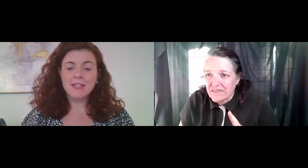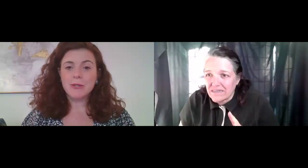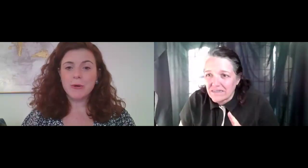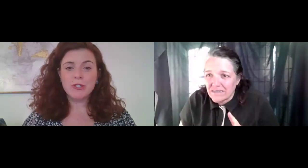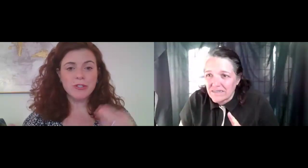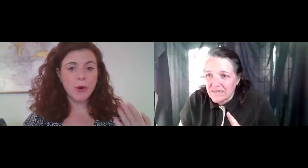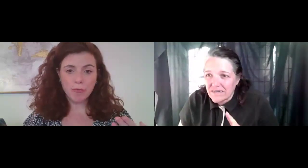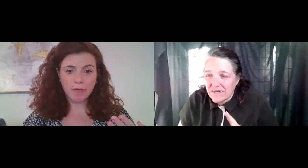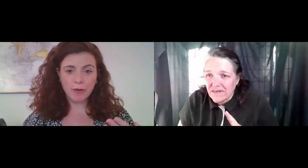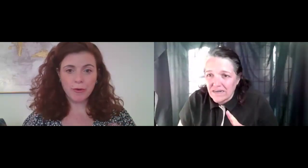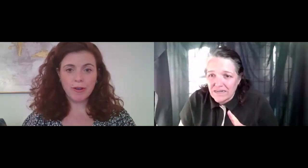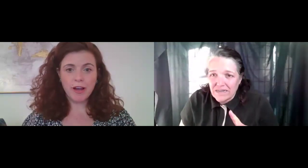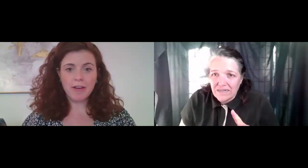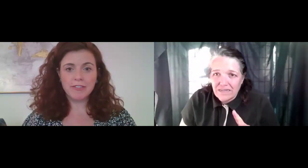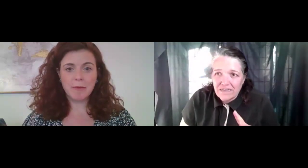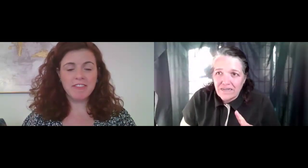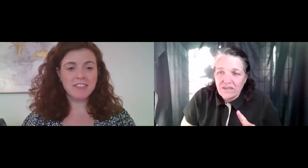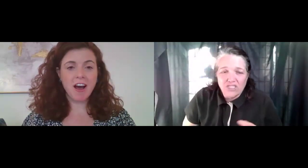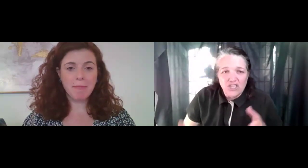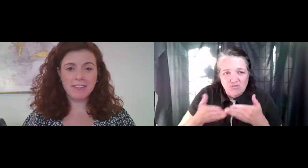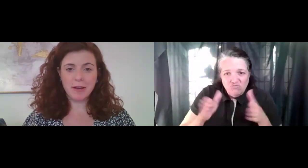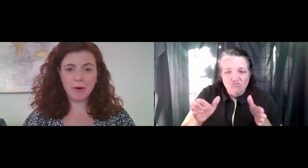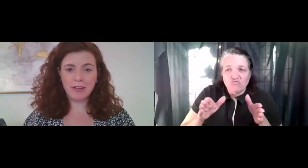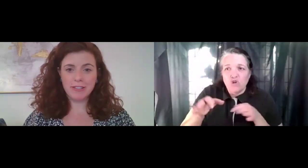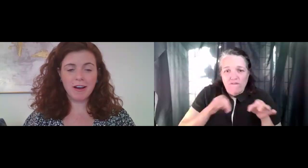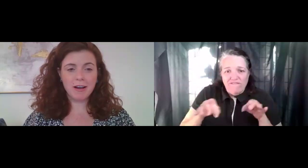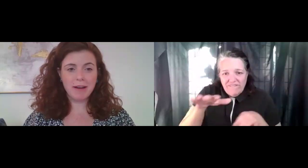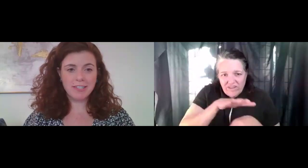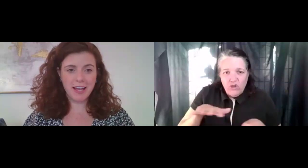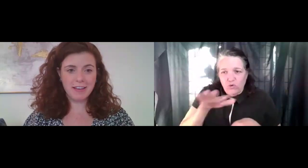So just an overview of some of the topics that we're going to talk about tonight we're going to